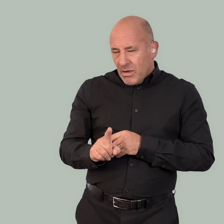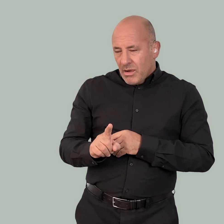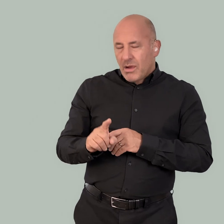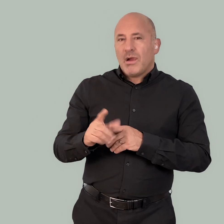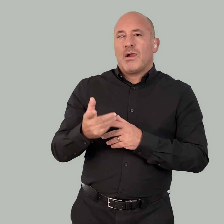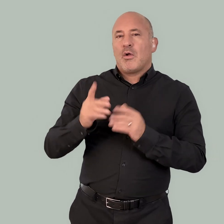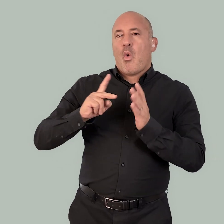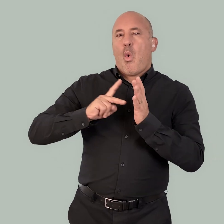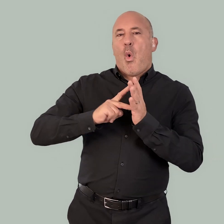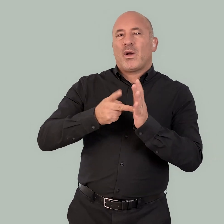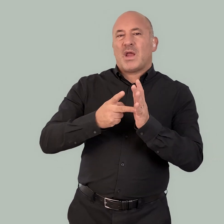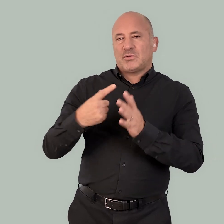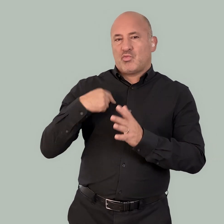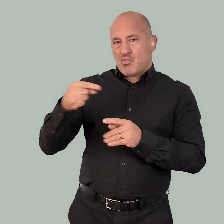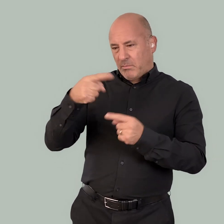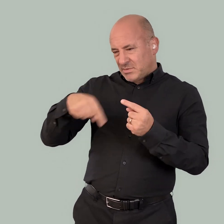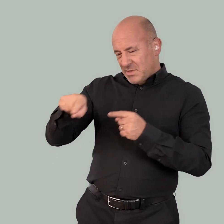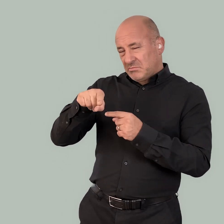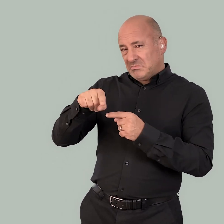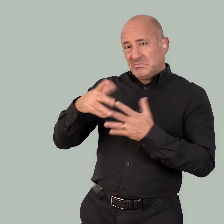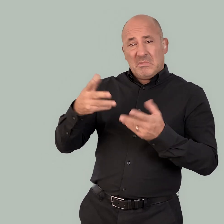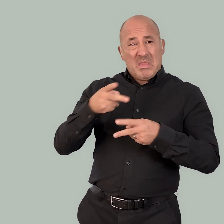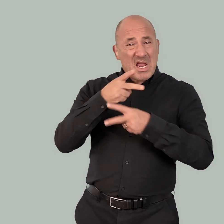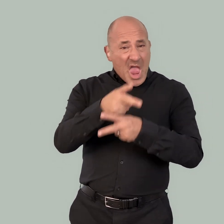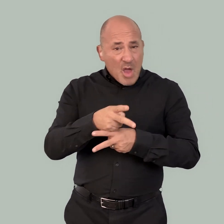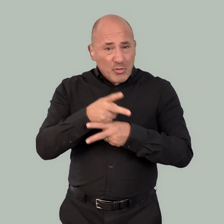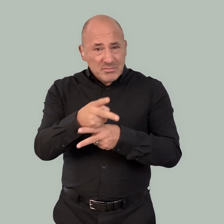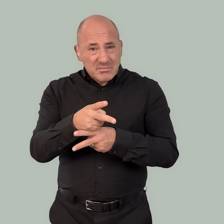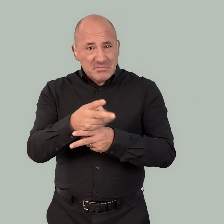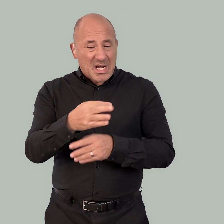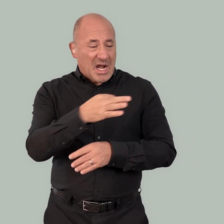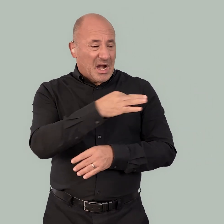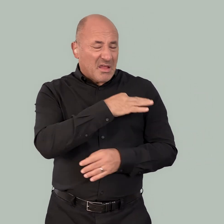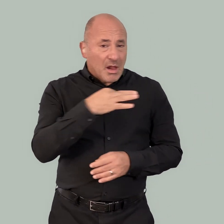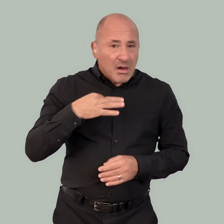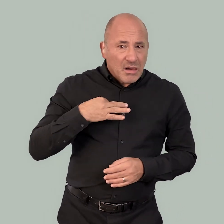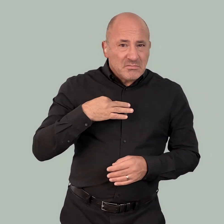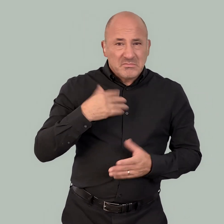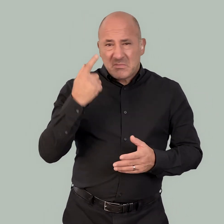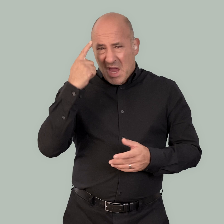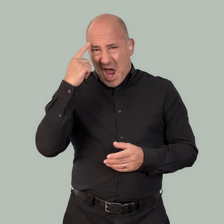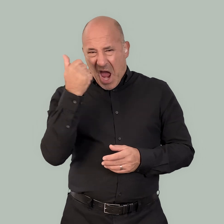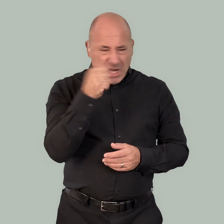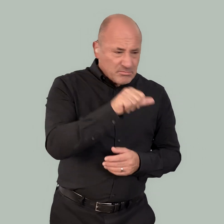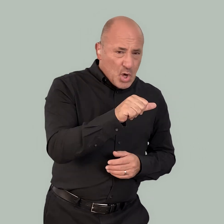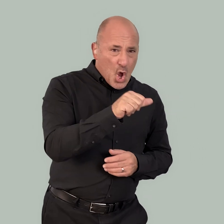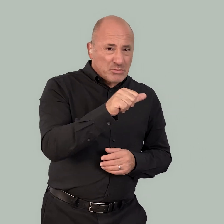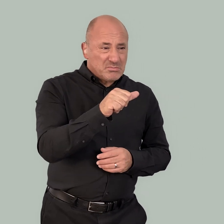the organisations that represent them, carers, clinicians, experts,